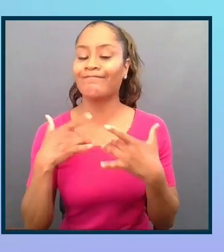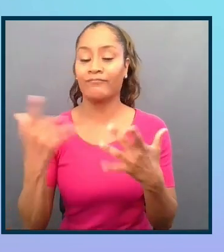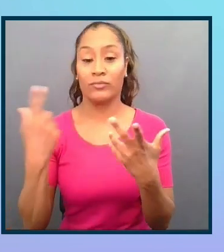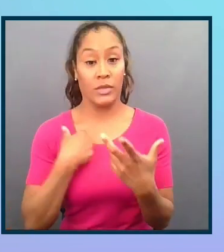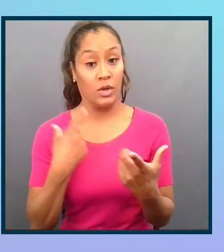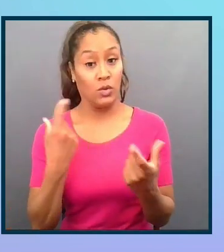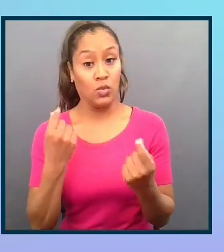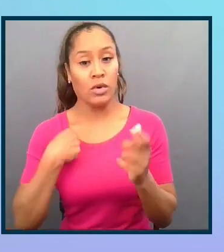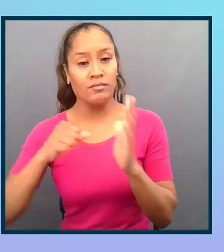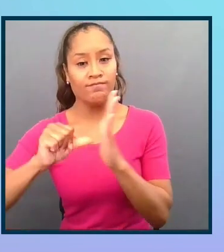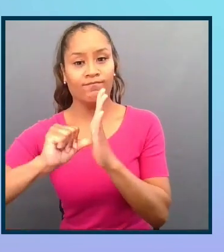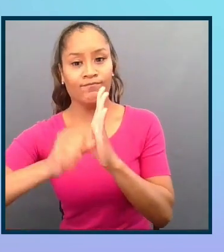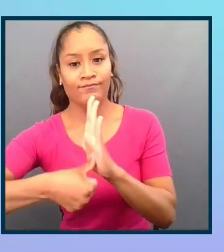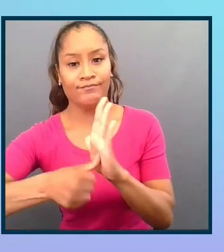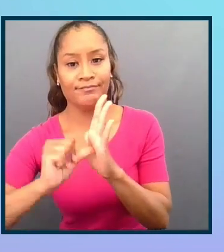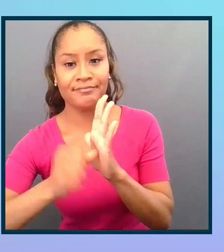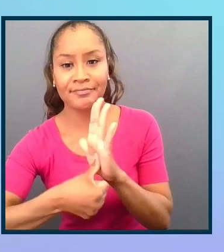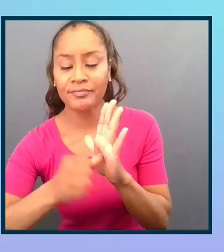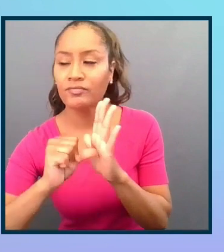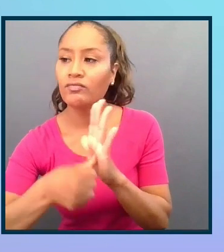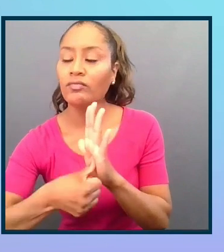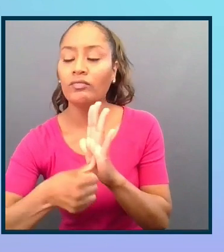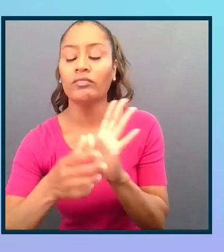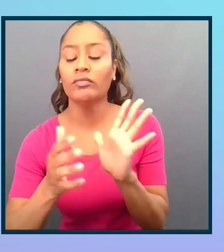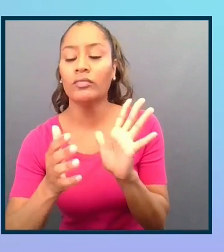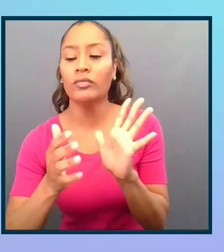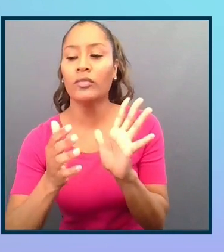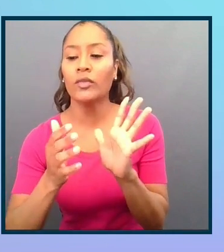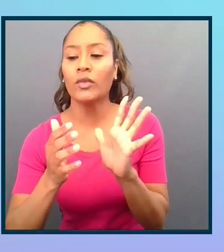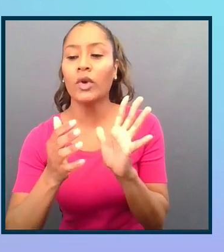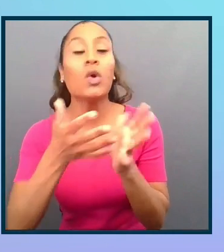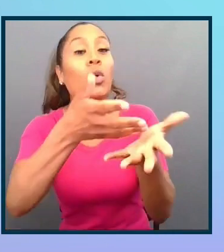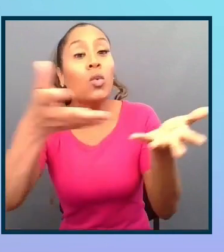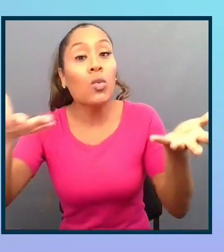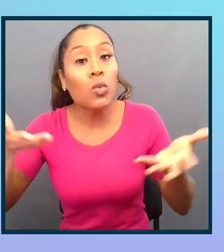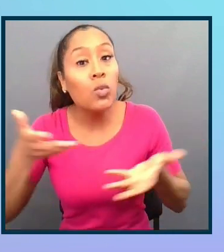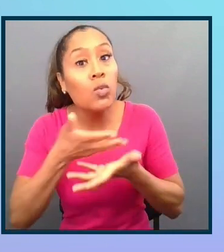that we should be working to continually sell leadership.